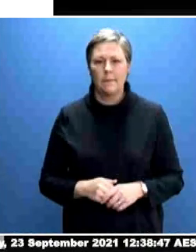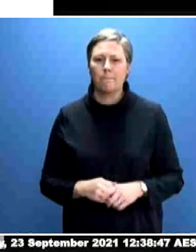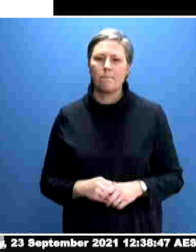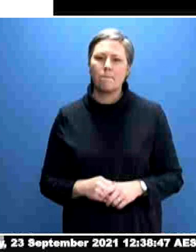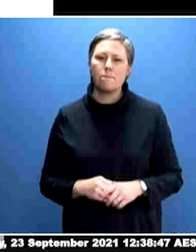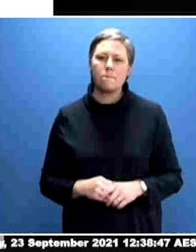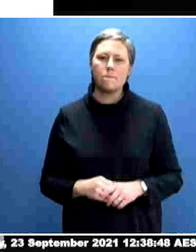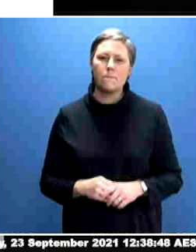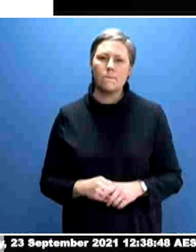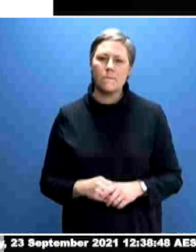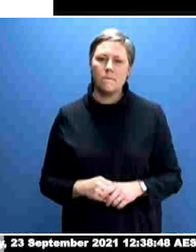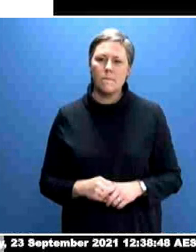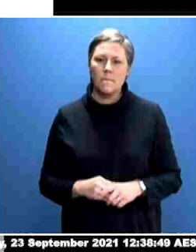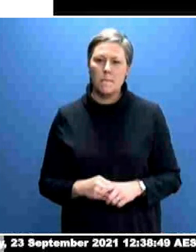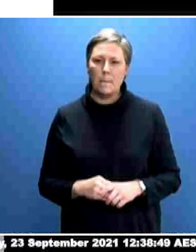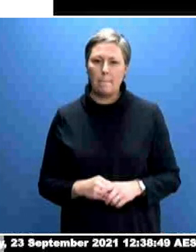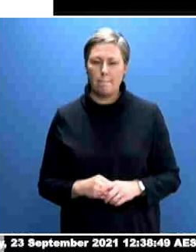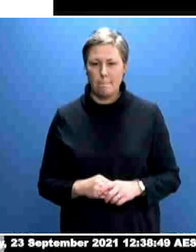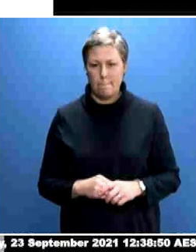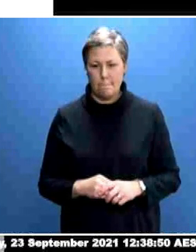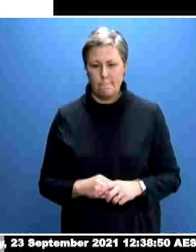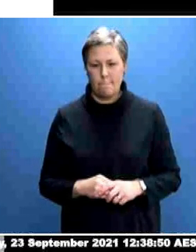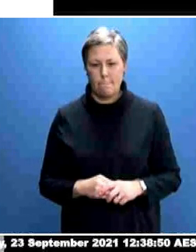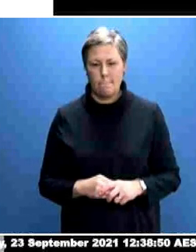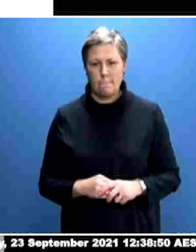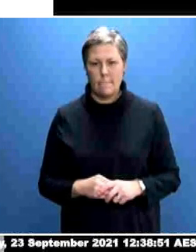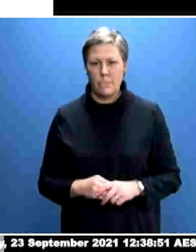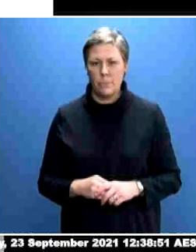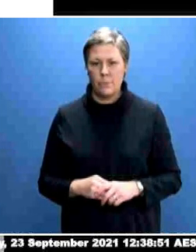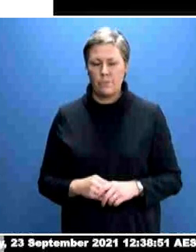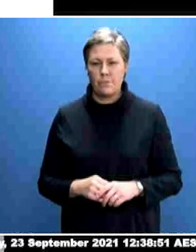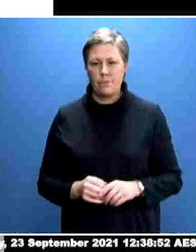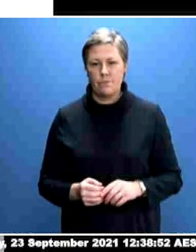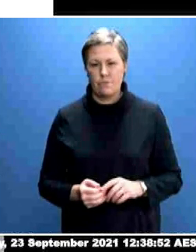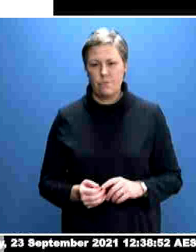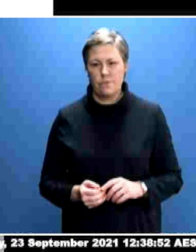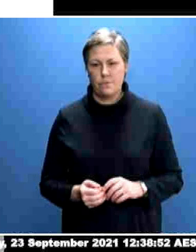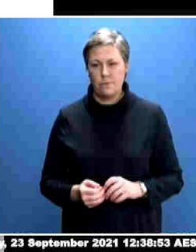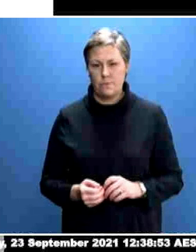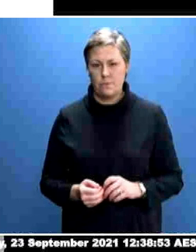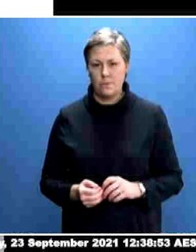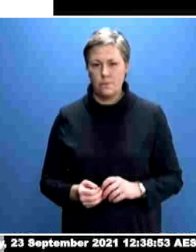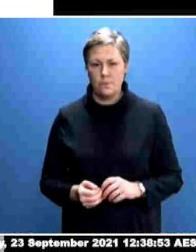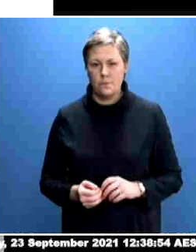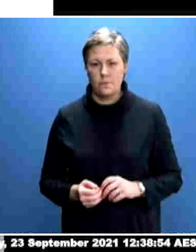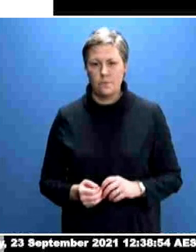In the next lot of dot points where the letter goes on to note that there are